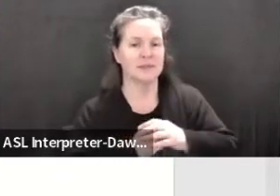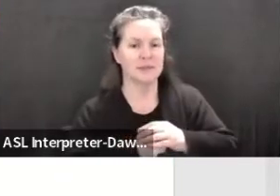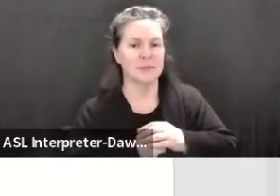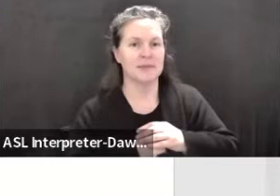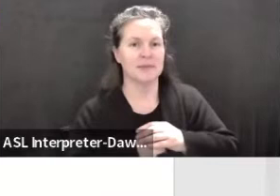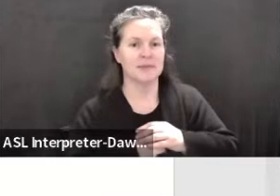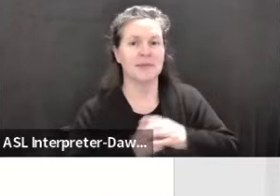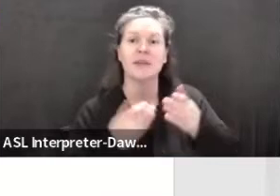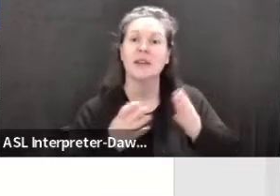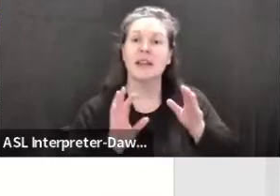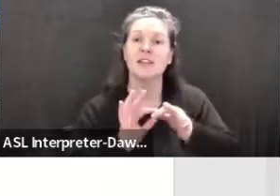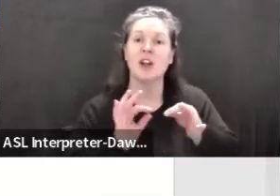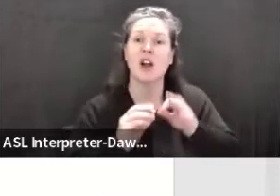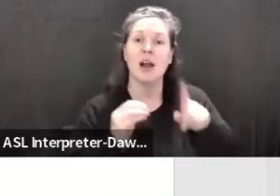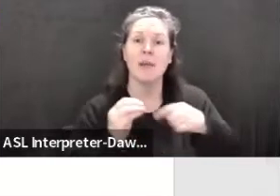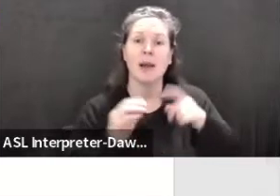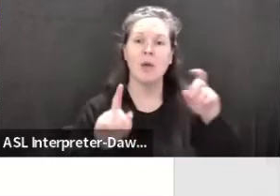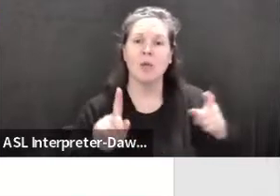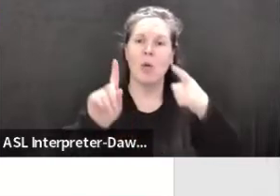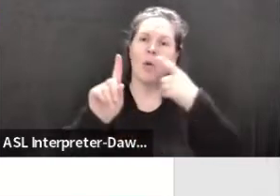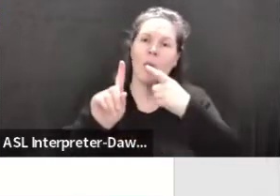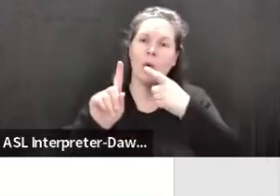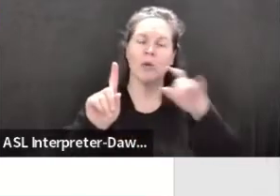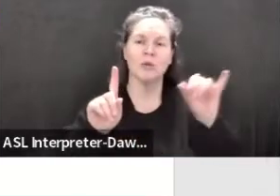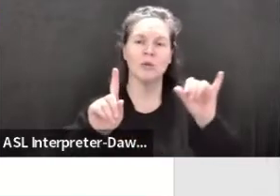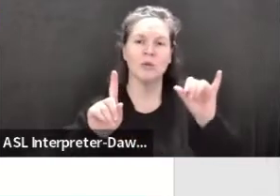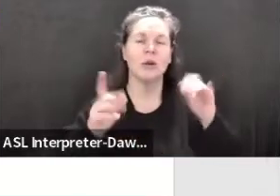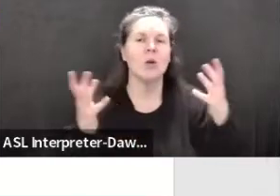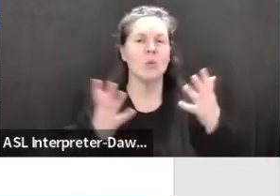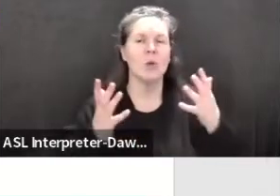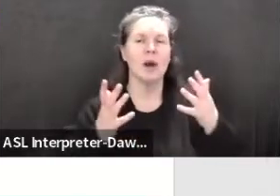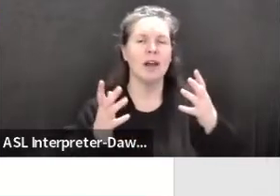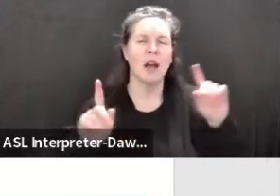And let's talk about the goal. What is the ultimate goal of the training?